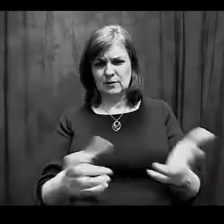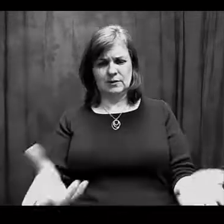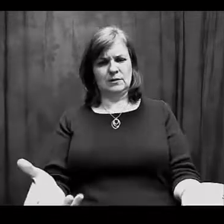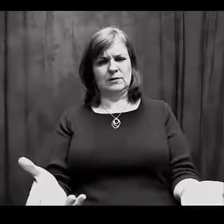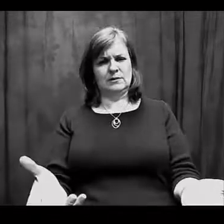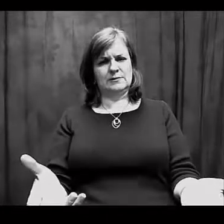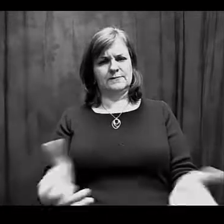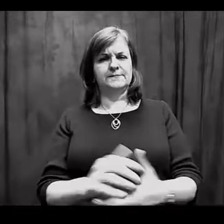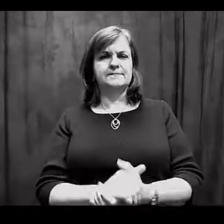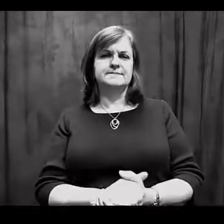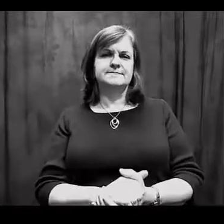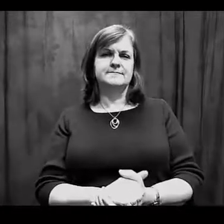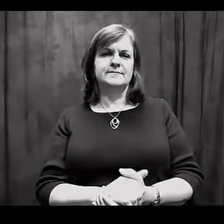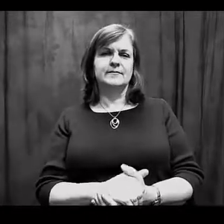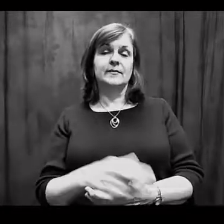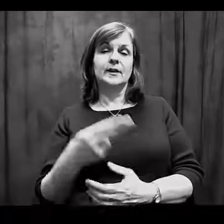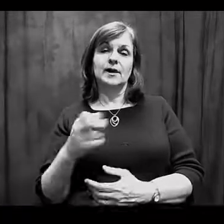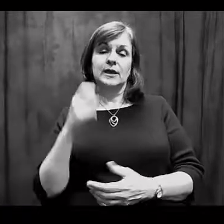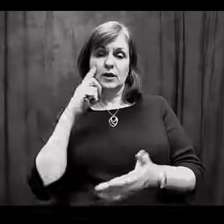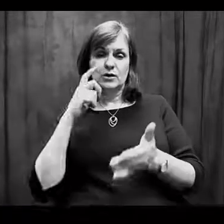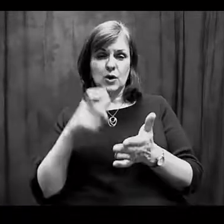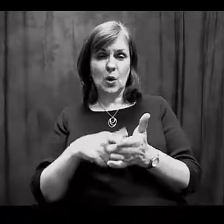combination of flower colors